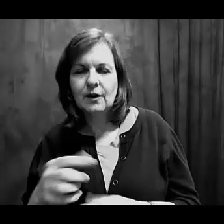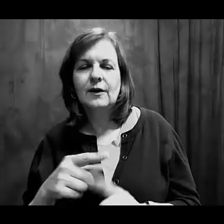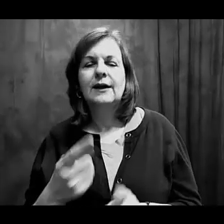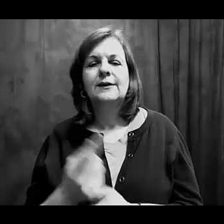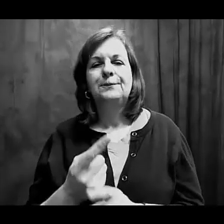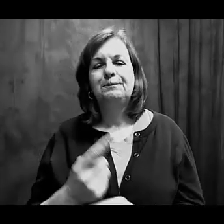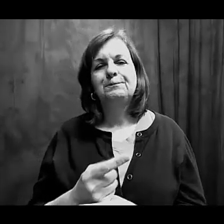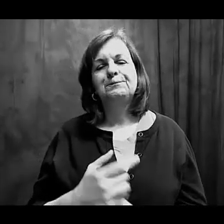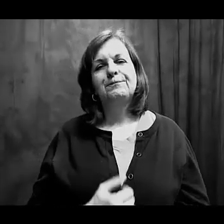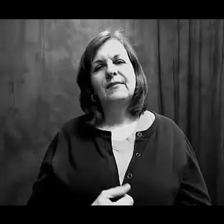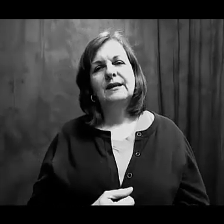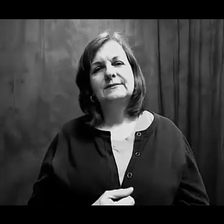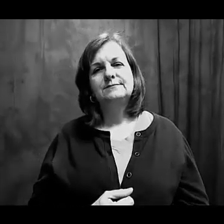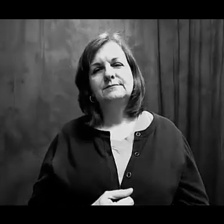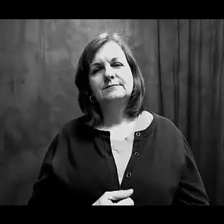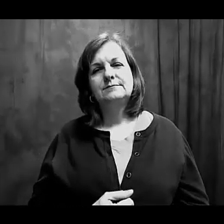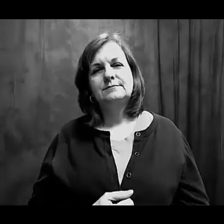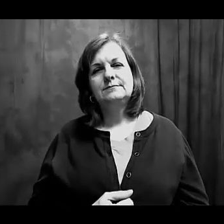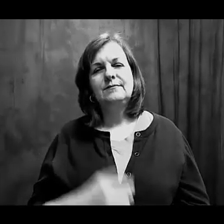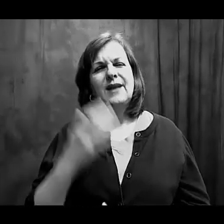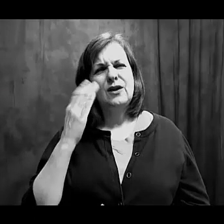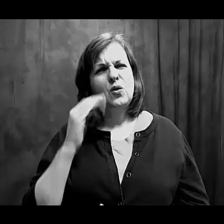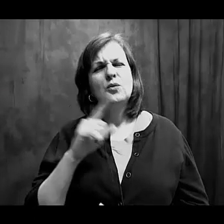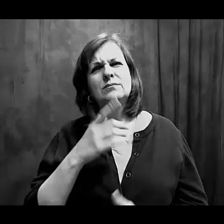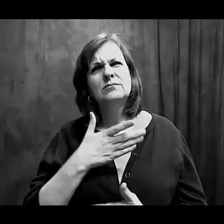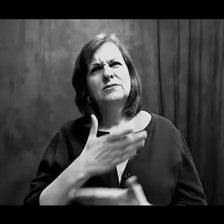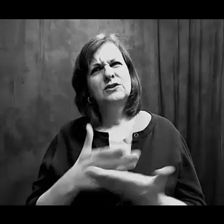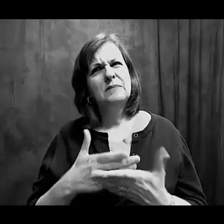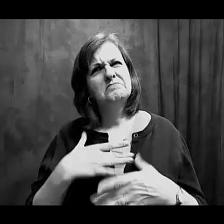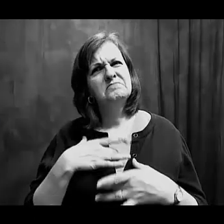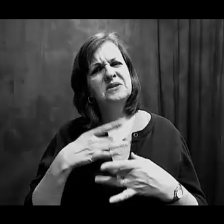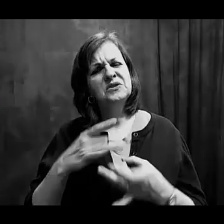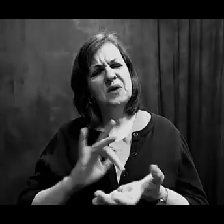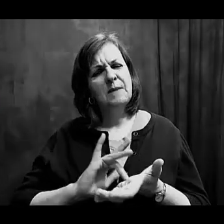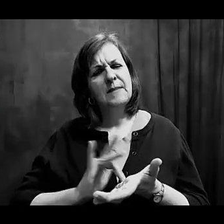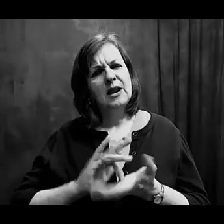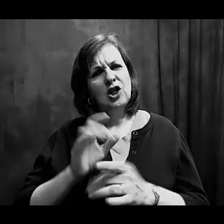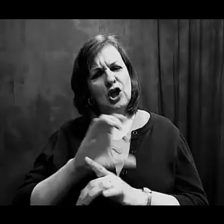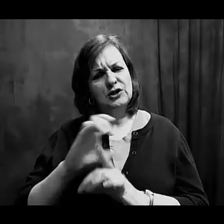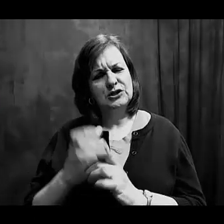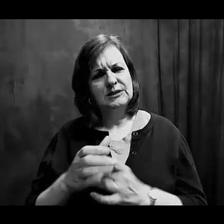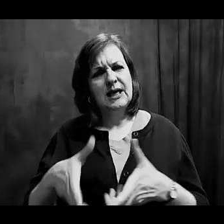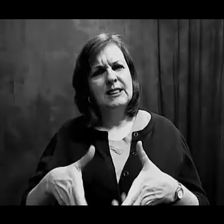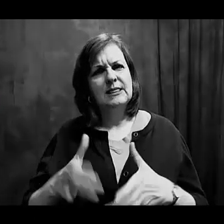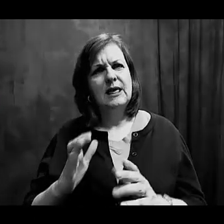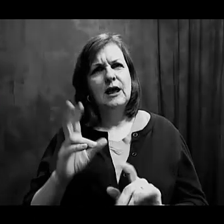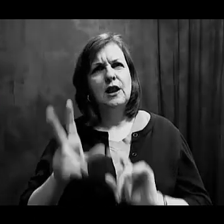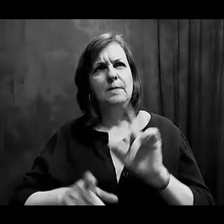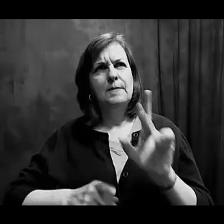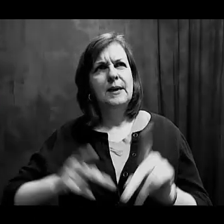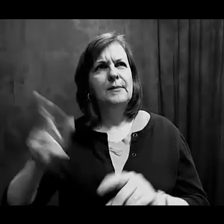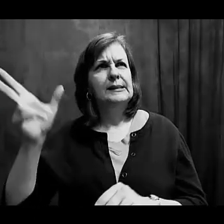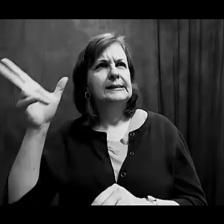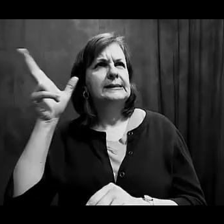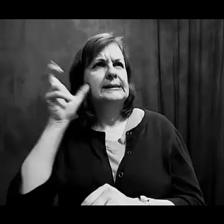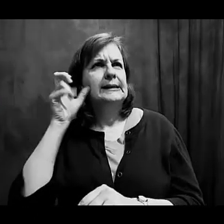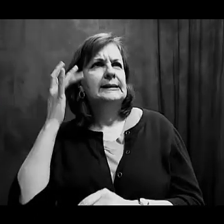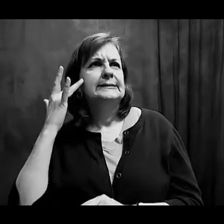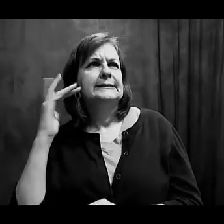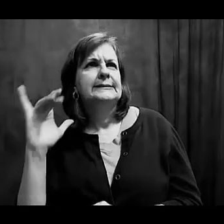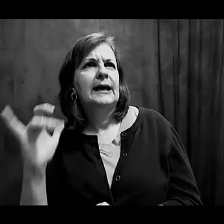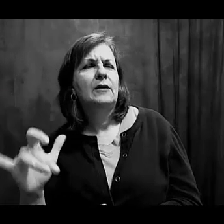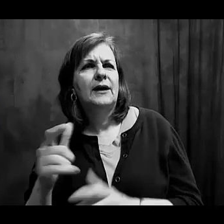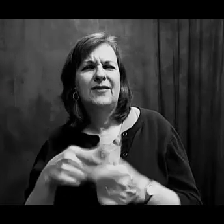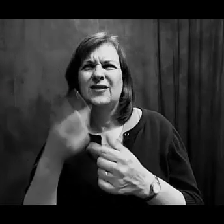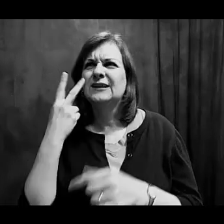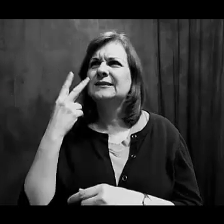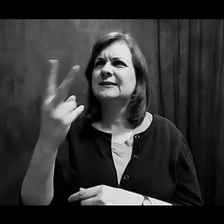I know there are very interesting medical conditions that allow people to see colors specifically associated with sounds and